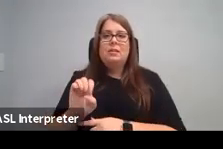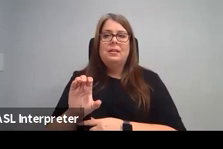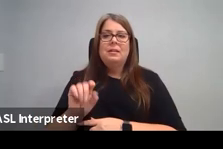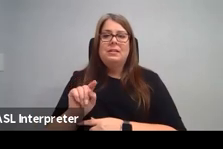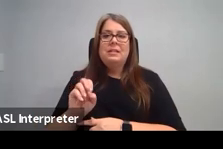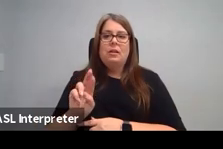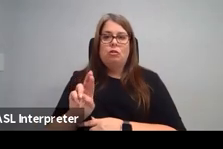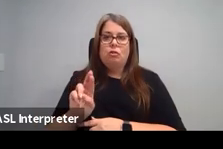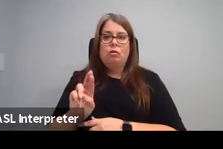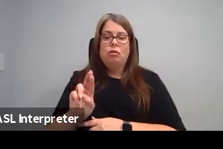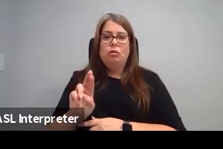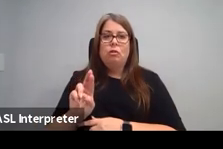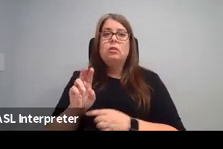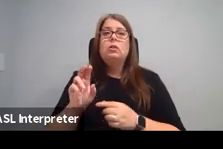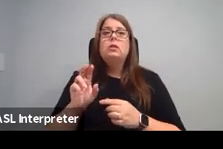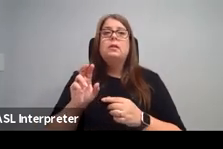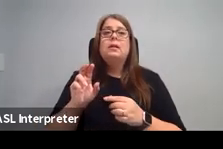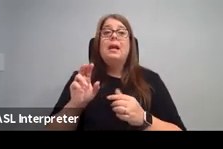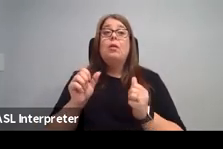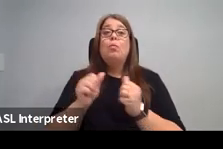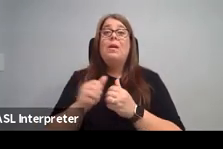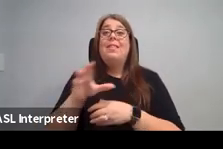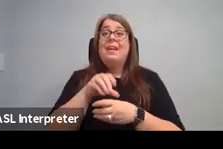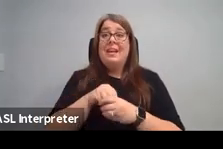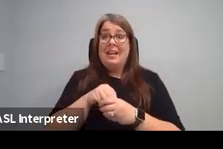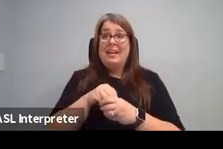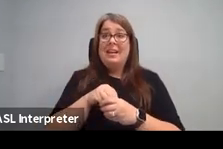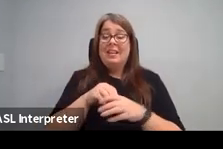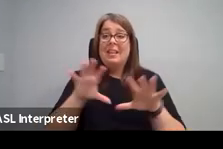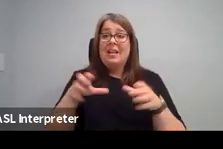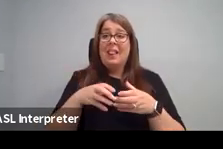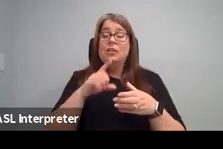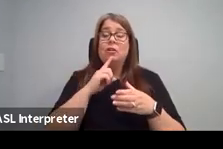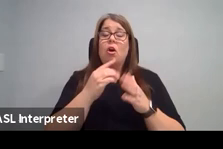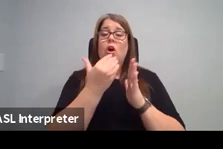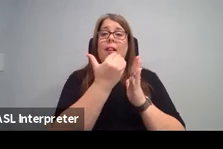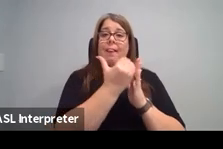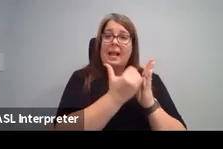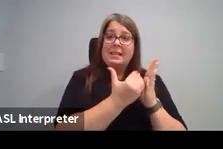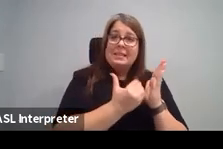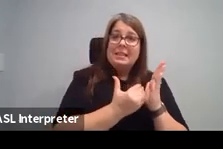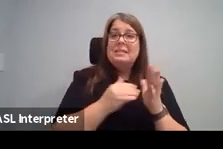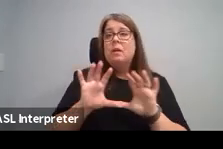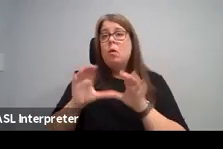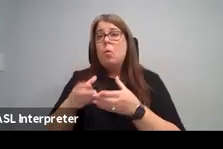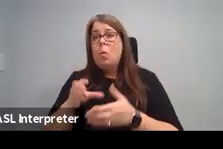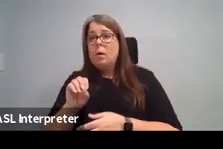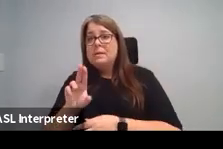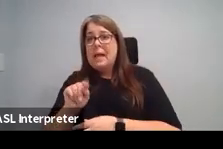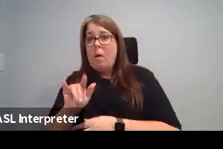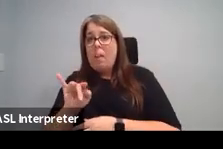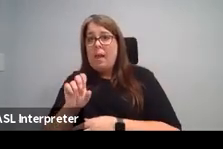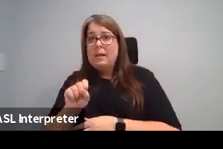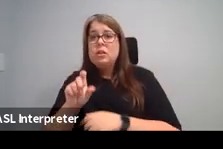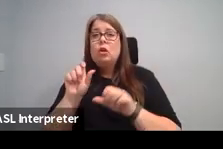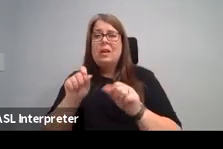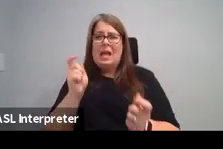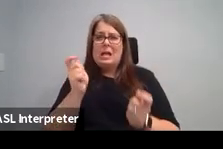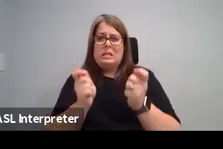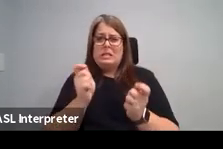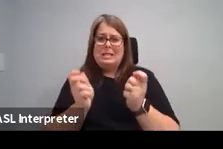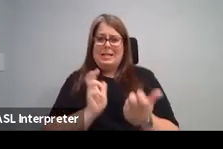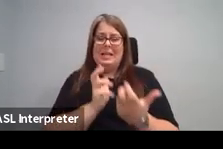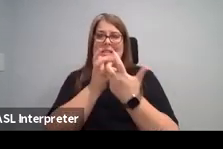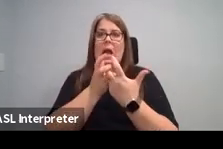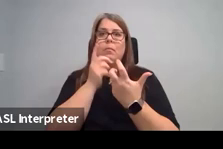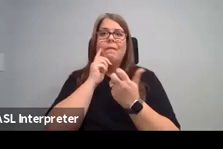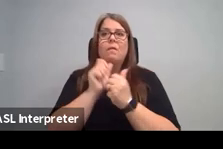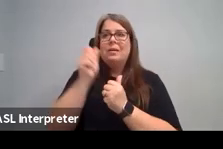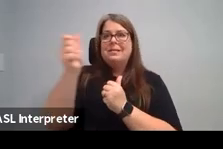Allison Frenzel : Within those collections. There are actual lessons and projects and courses course outlines that are really easily adaptable to a distance learning format. They might not already be structured that way, but at least